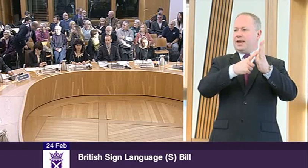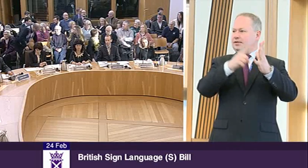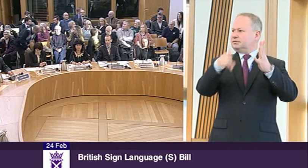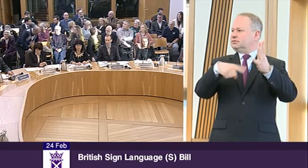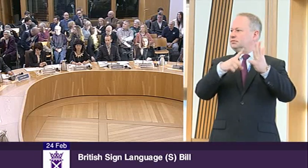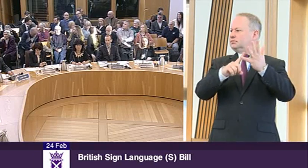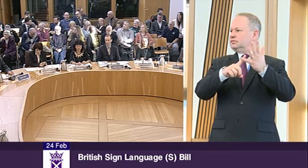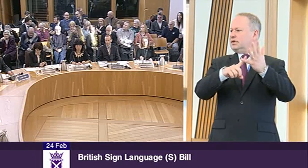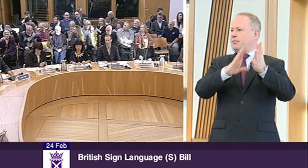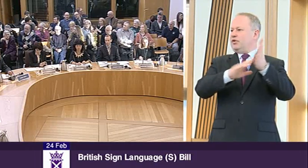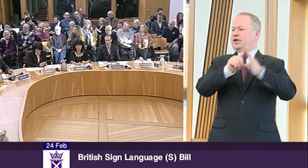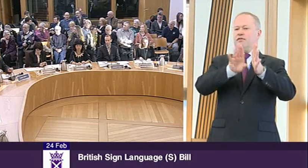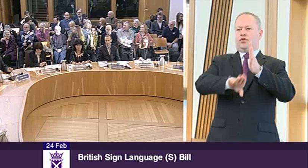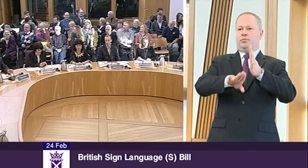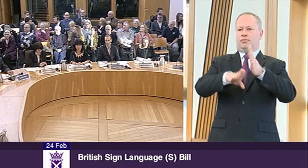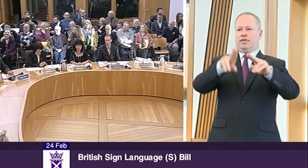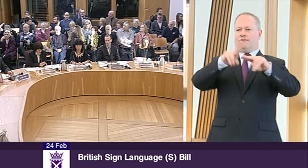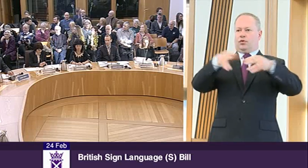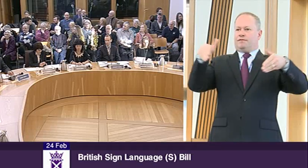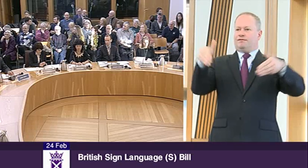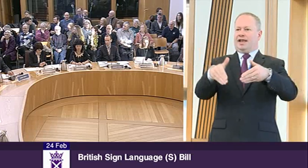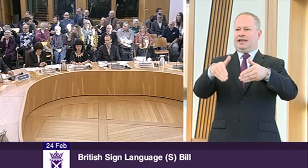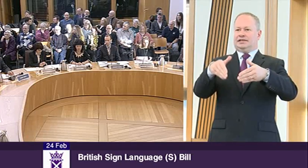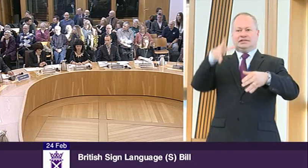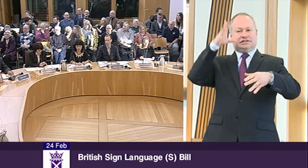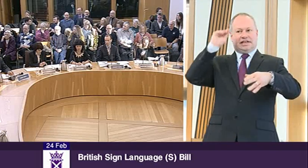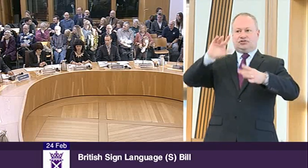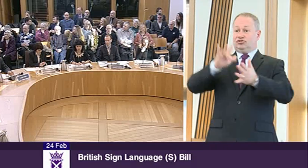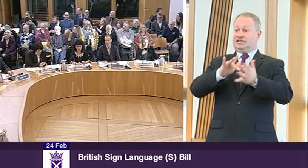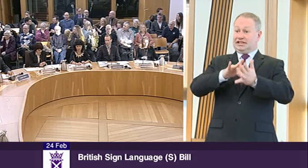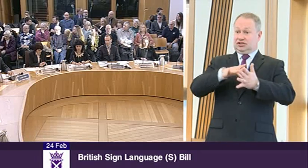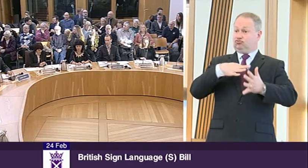Authorities, and Maria Dick is from the Forth Valley sensory centre and is also representing COSLA.